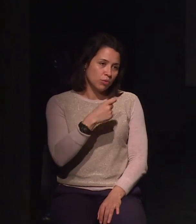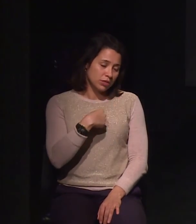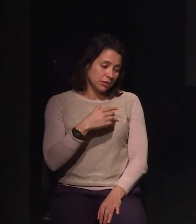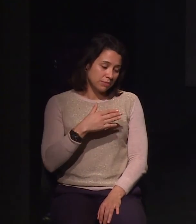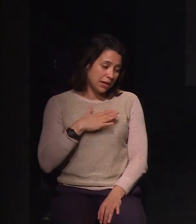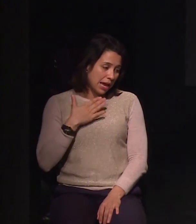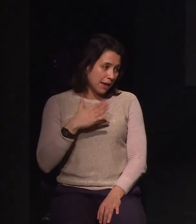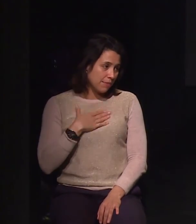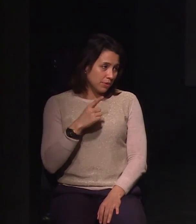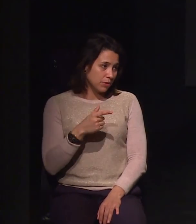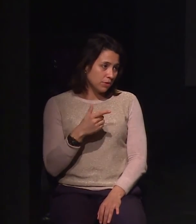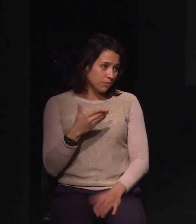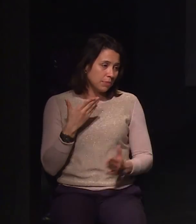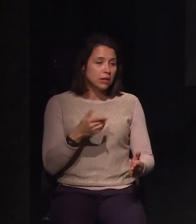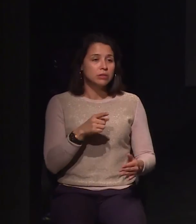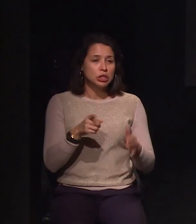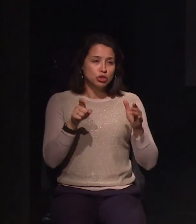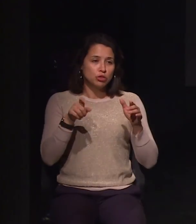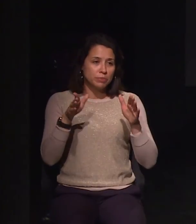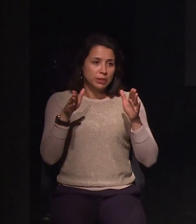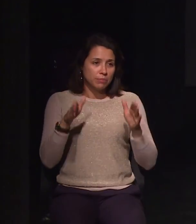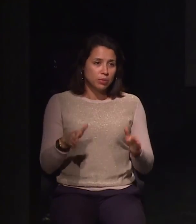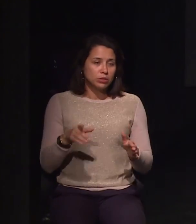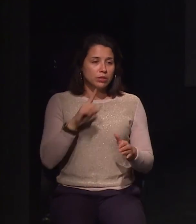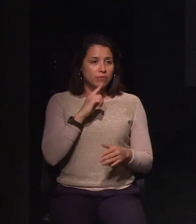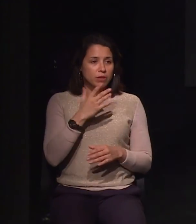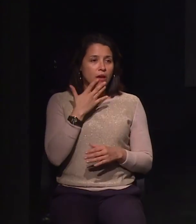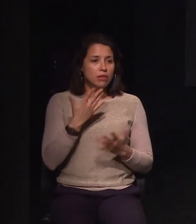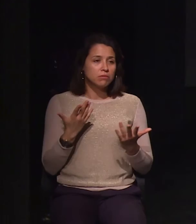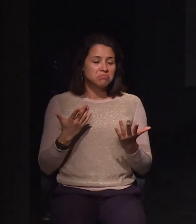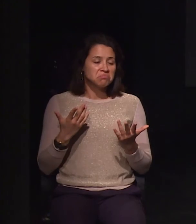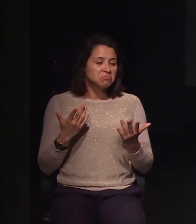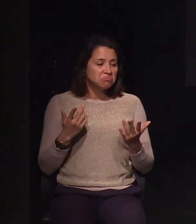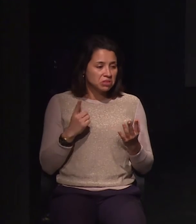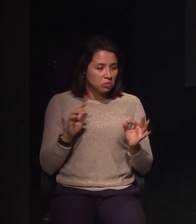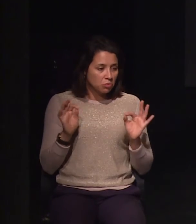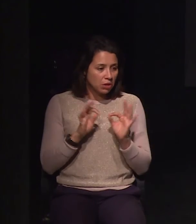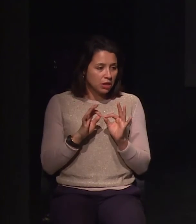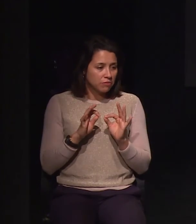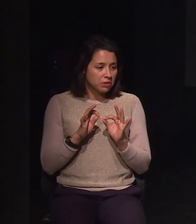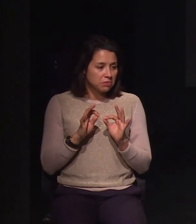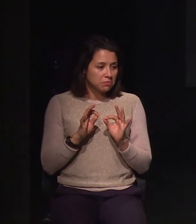There should be a person of color here, perceptively, in a relevant manner to America.